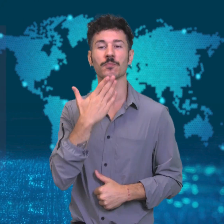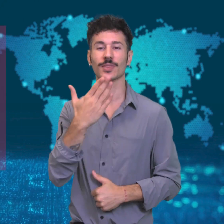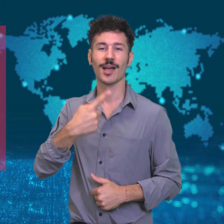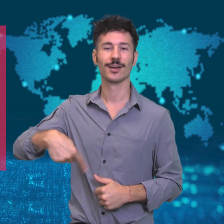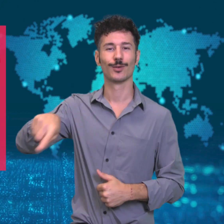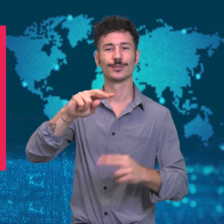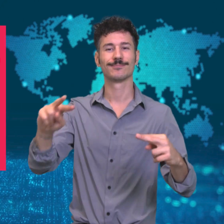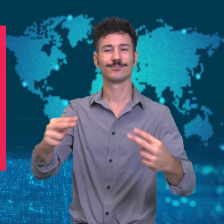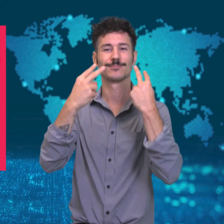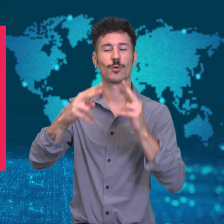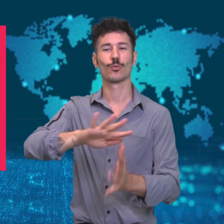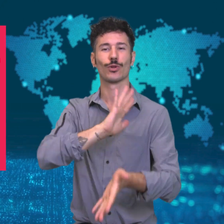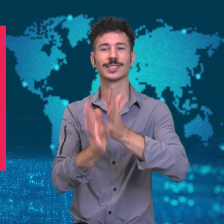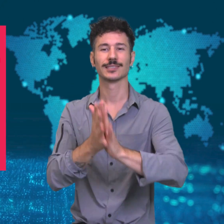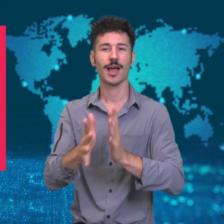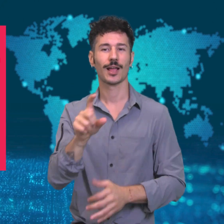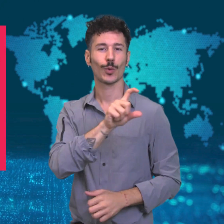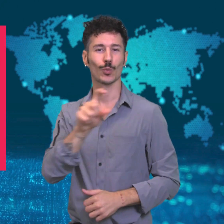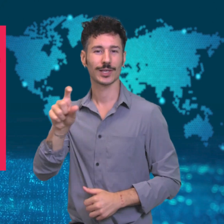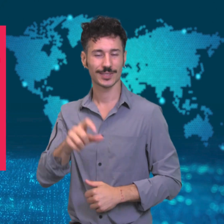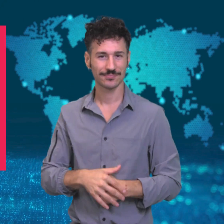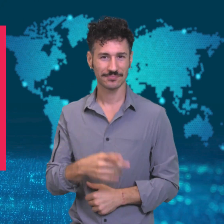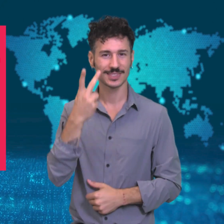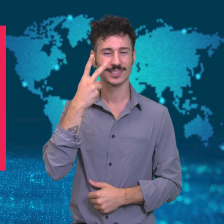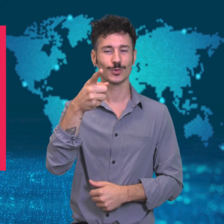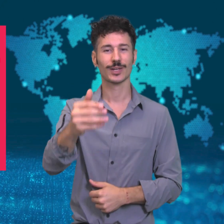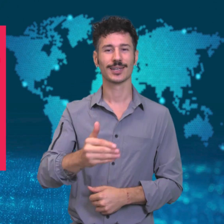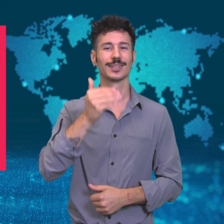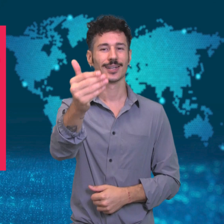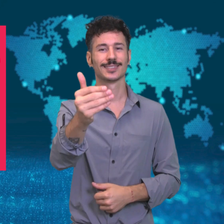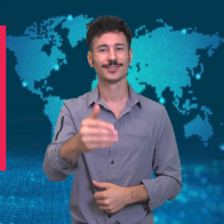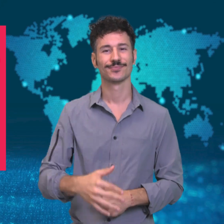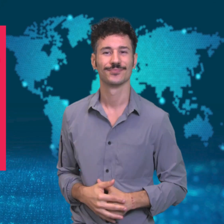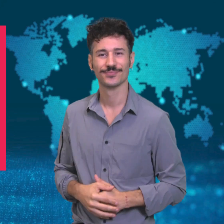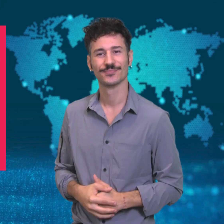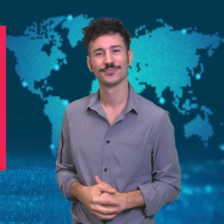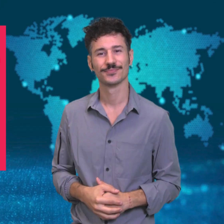Thank you for watching WorldSign Week and see you next time!